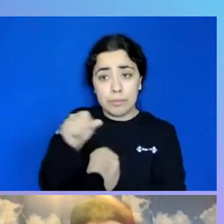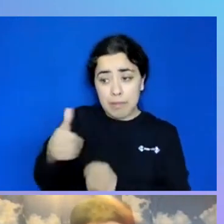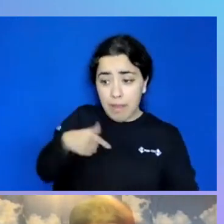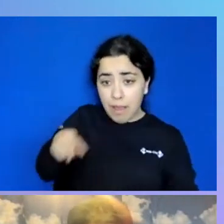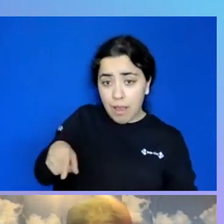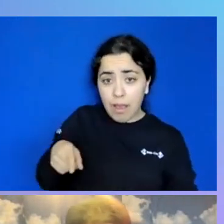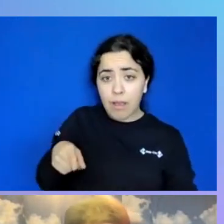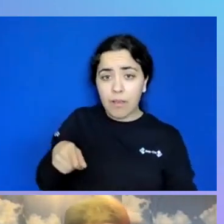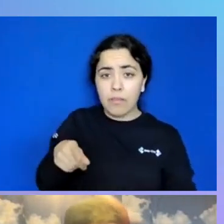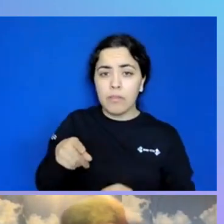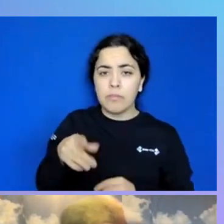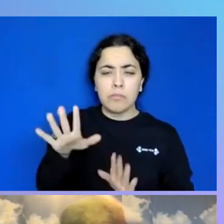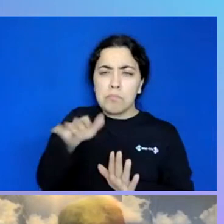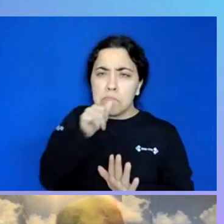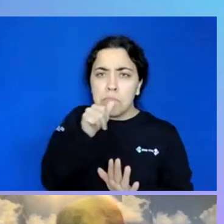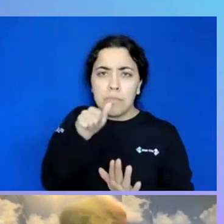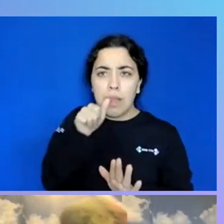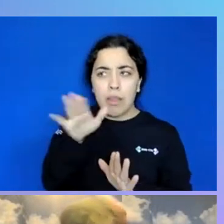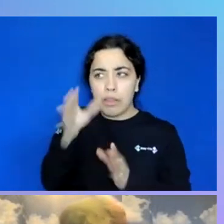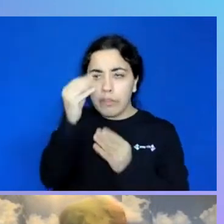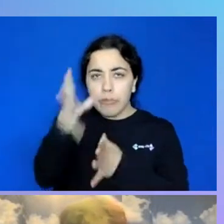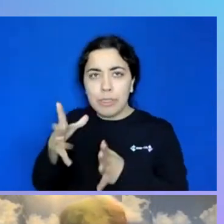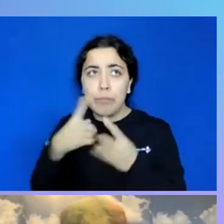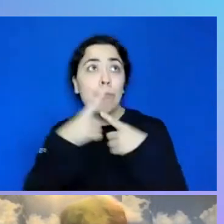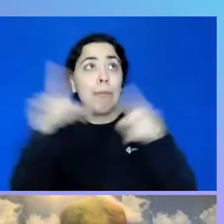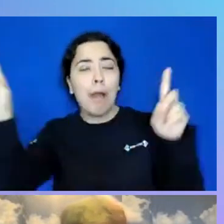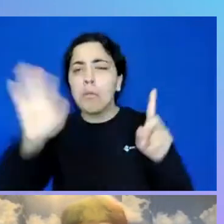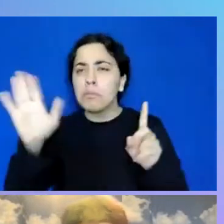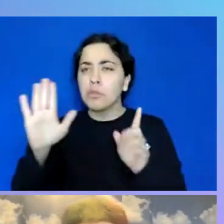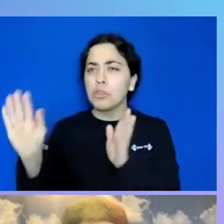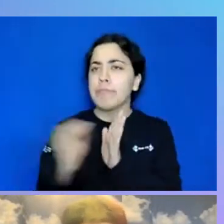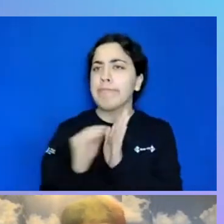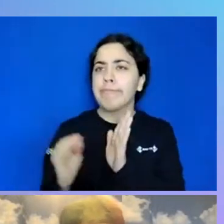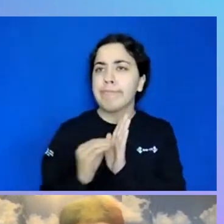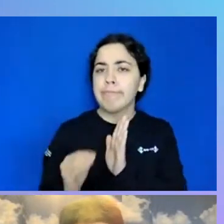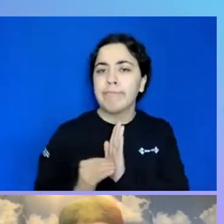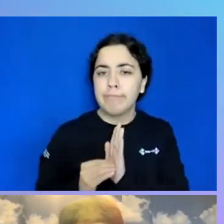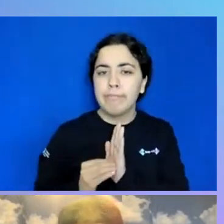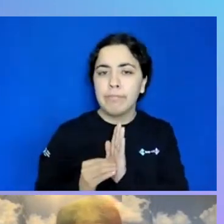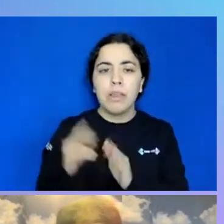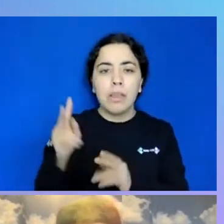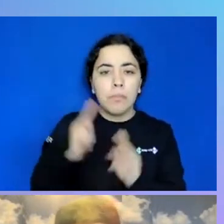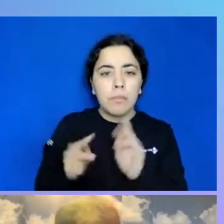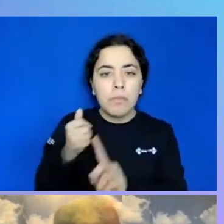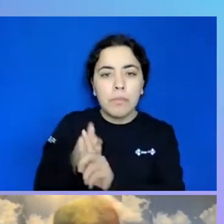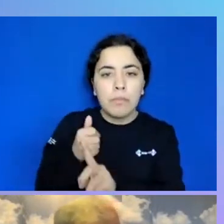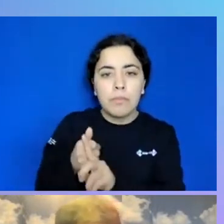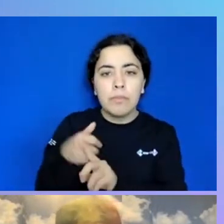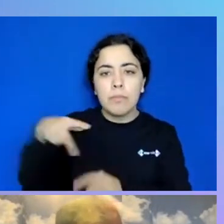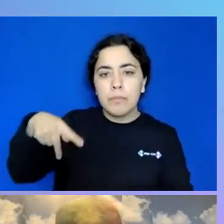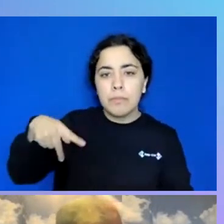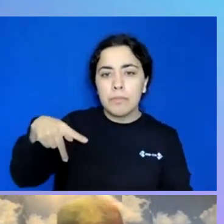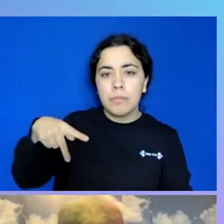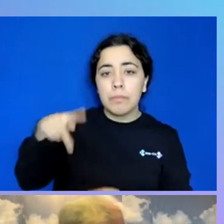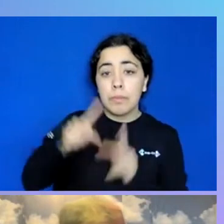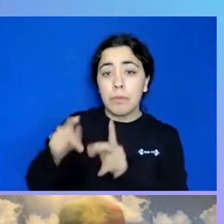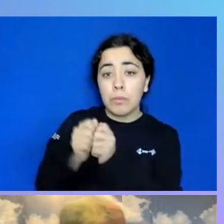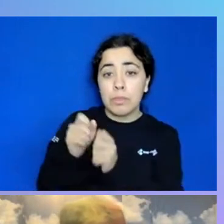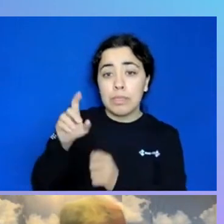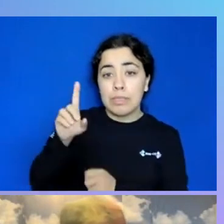their workplace experience compared to peers with out disabilities, is eliminating common pain points or barriers